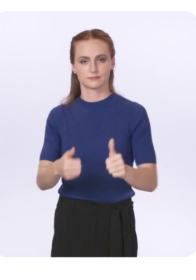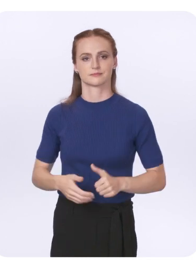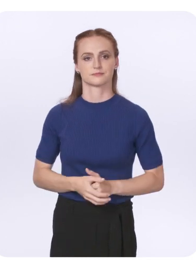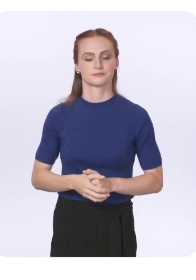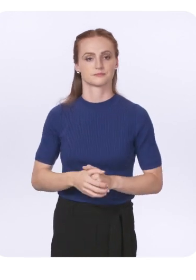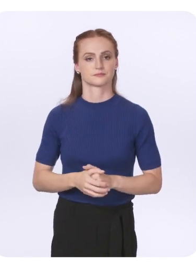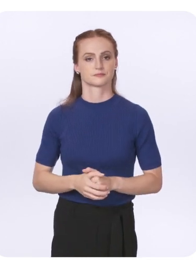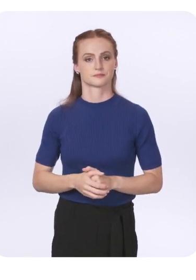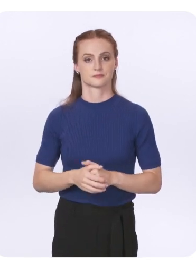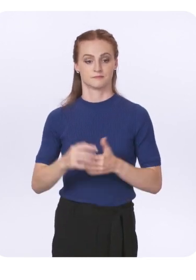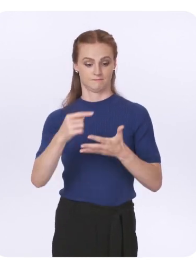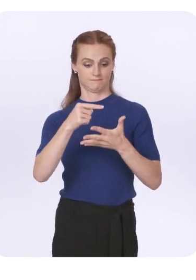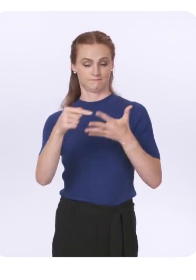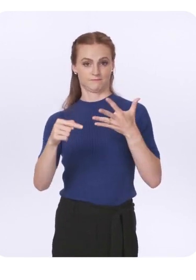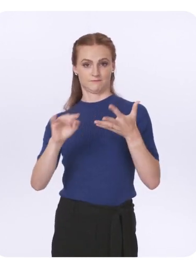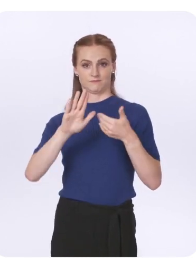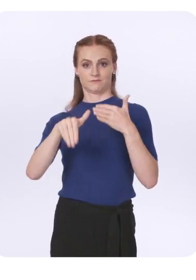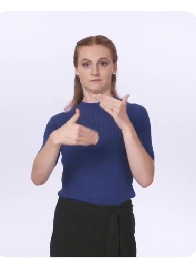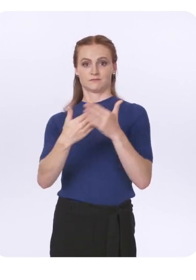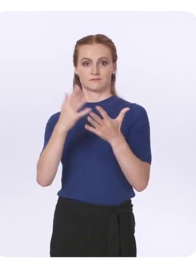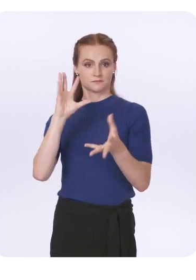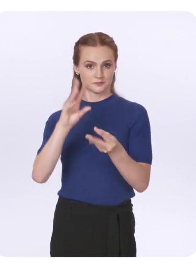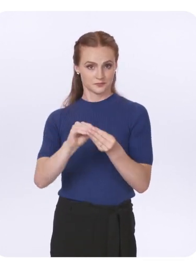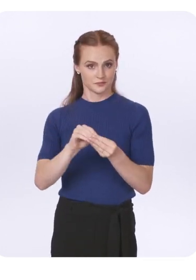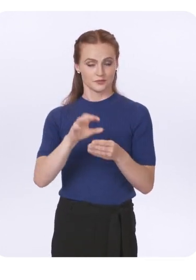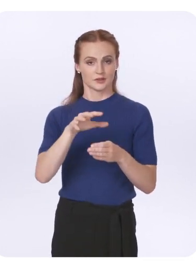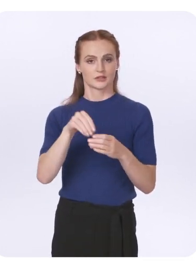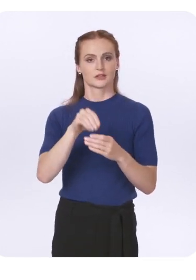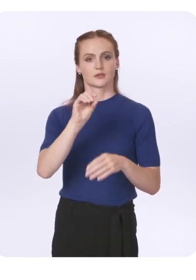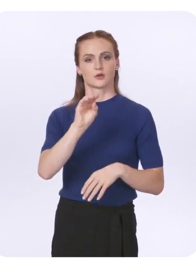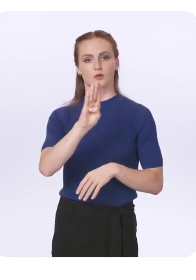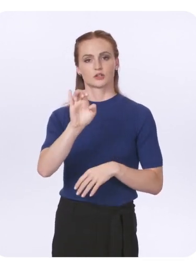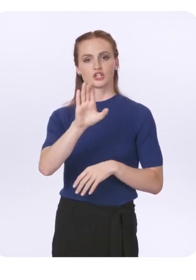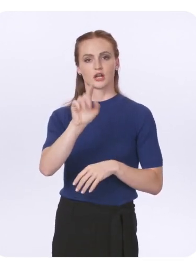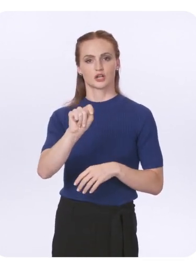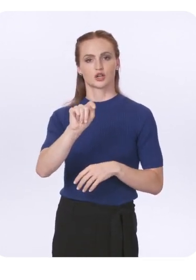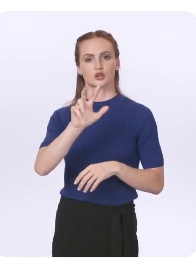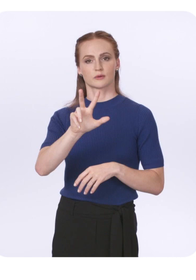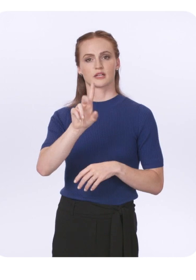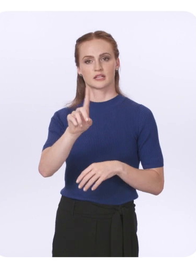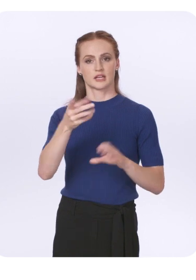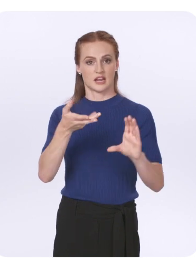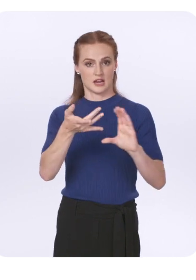RATK allows developers to effortlessly incorporate real-world elements